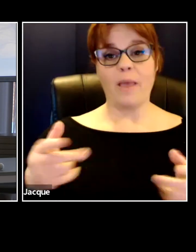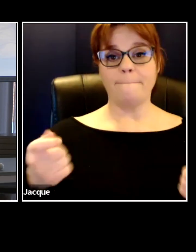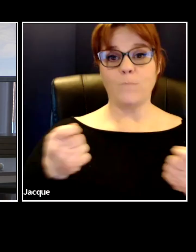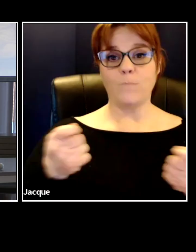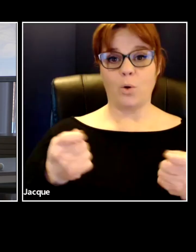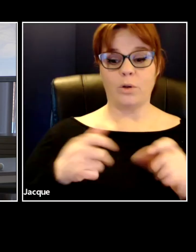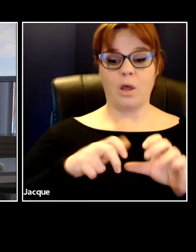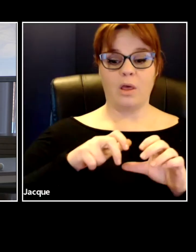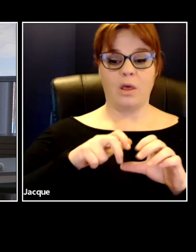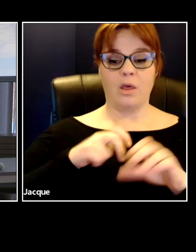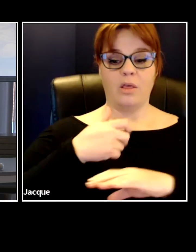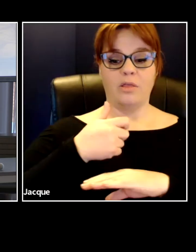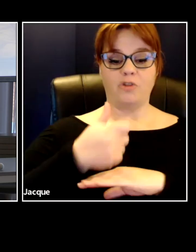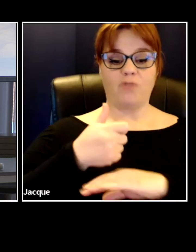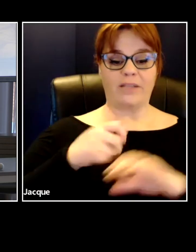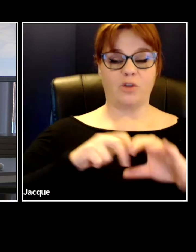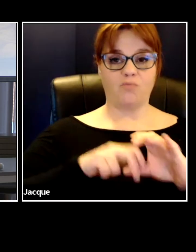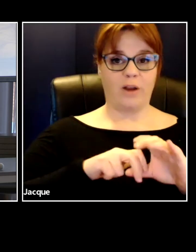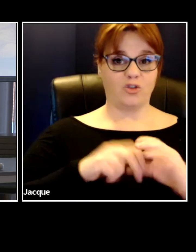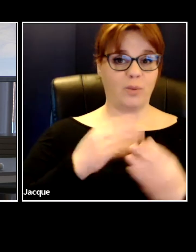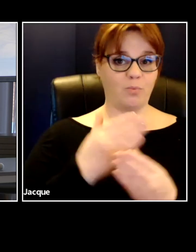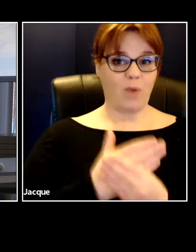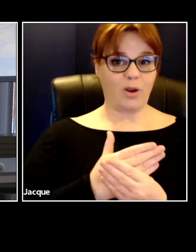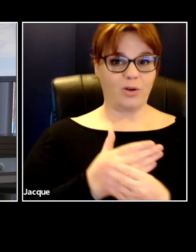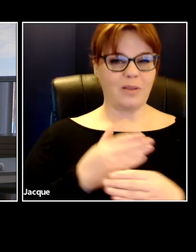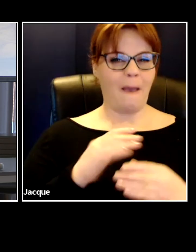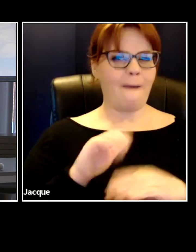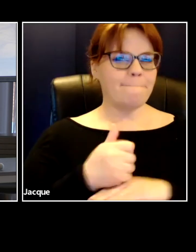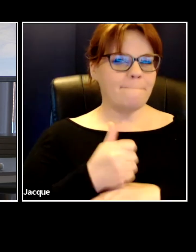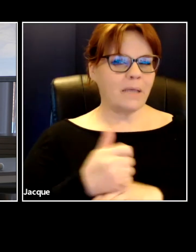on their transit board, um based on the free passes they'd gotten because that's a public